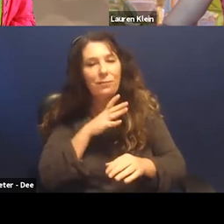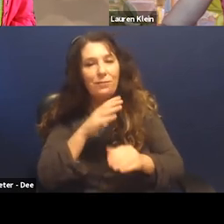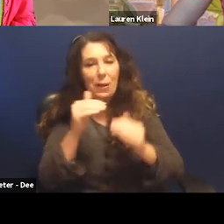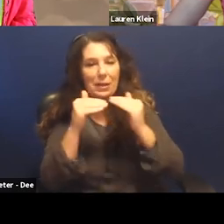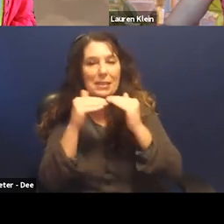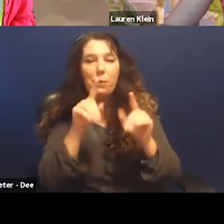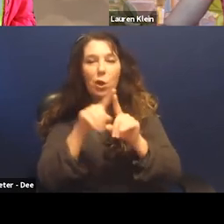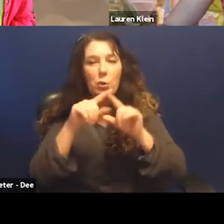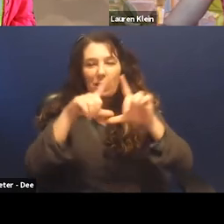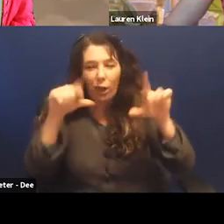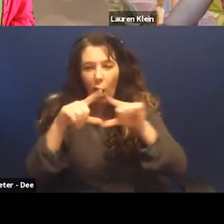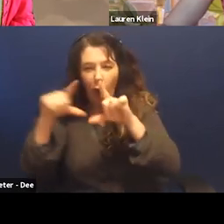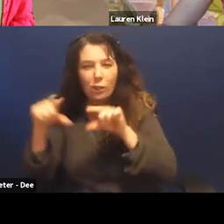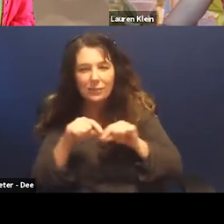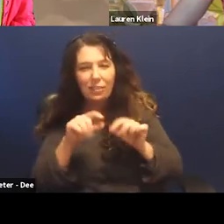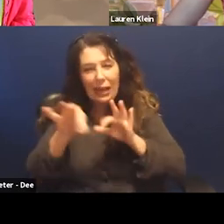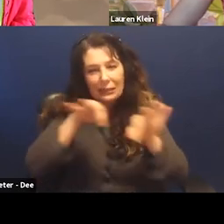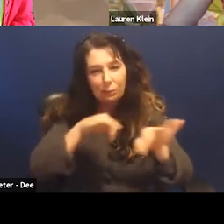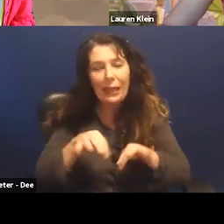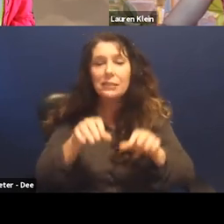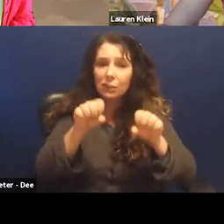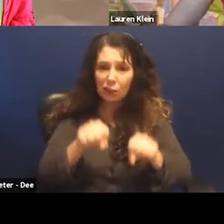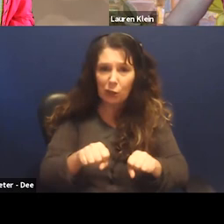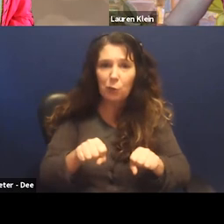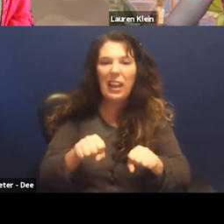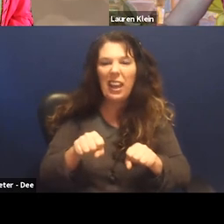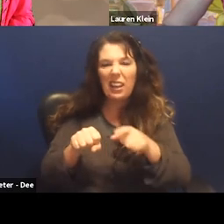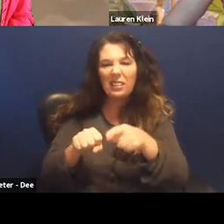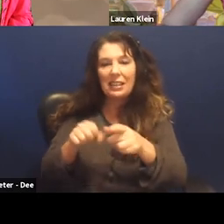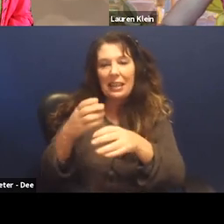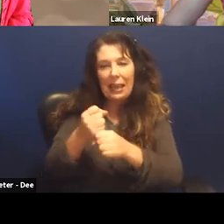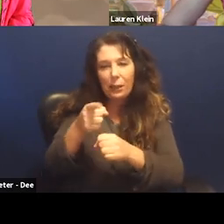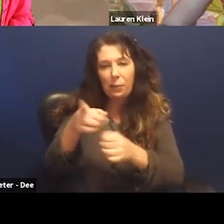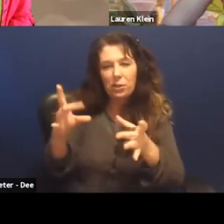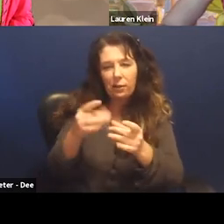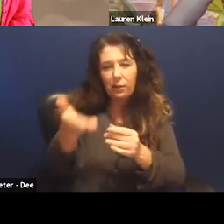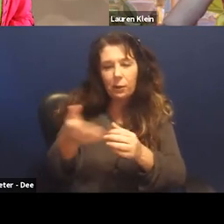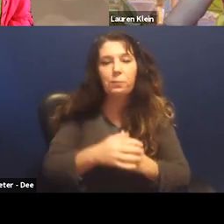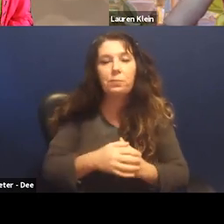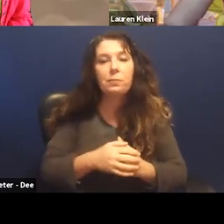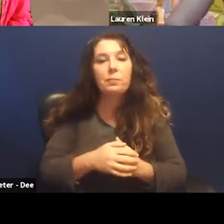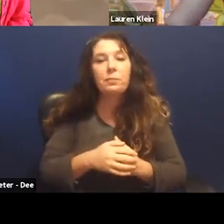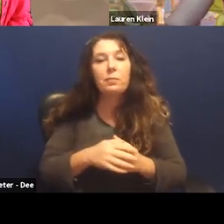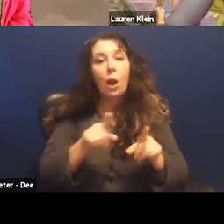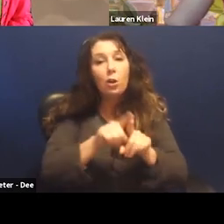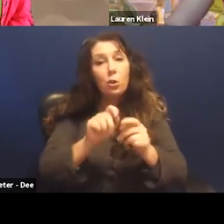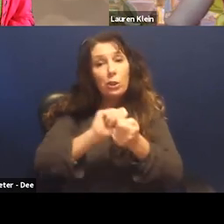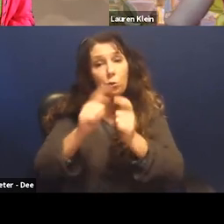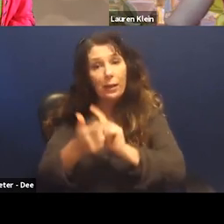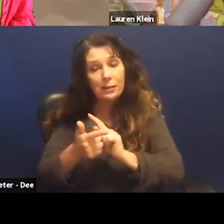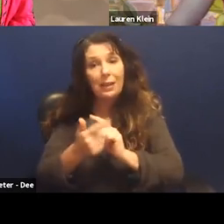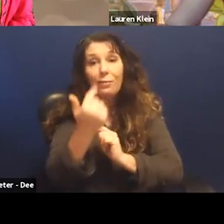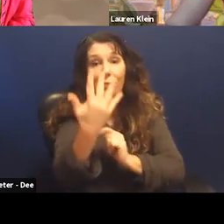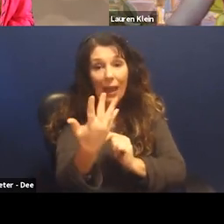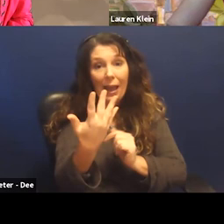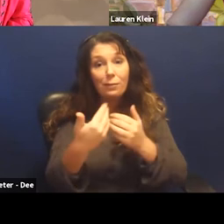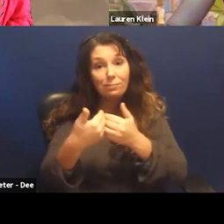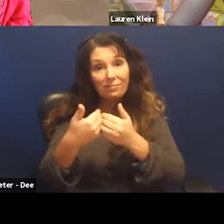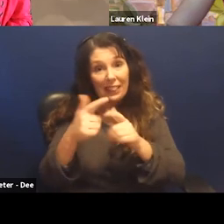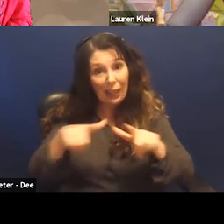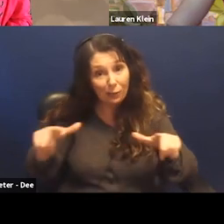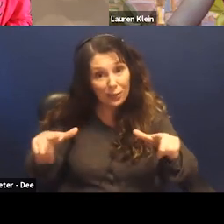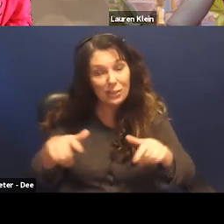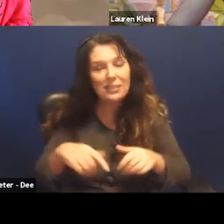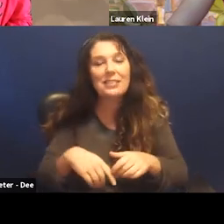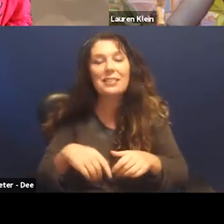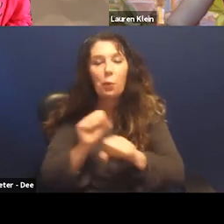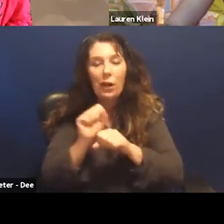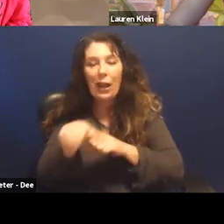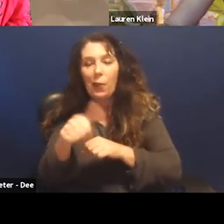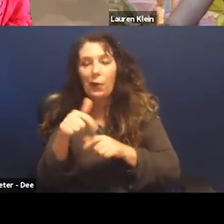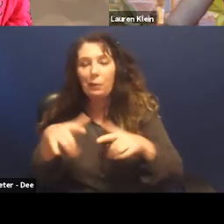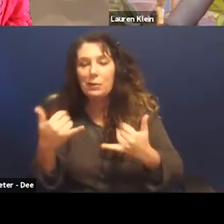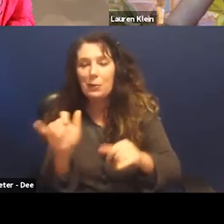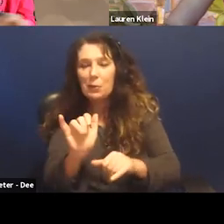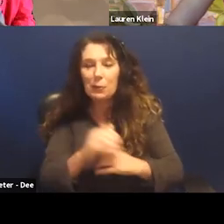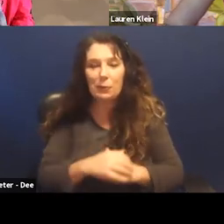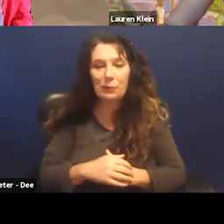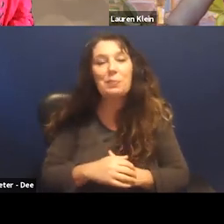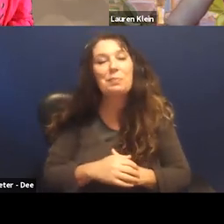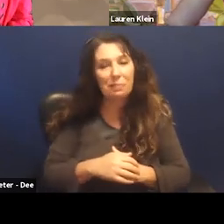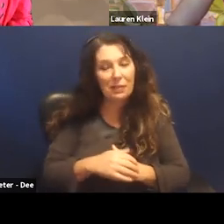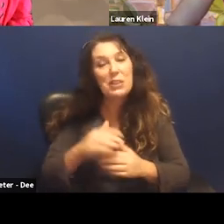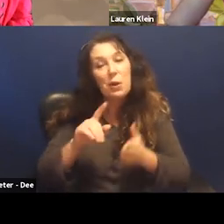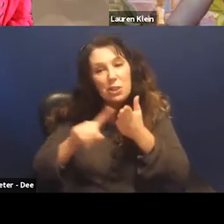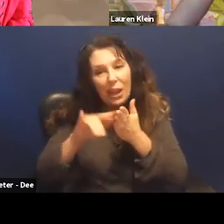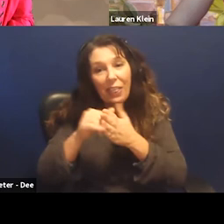And so these are currently available at the link that's here, and we actually ended up translating them into now five different languages and we're working on a couple of other languages right now so please go check them out and download them.